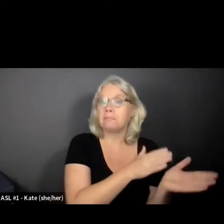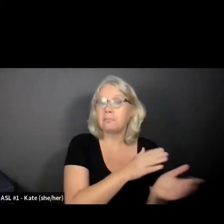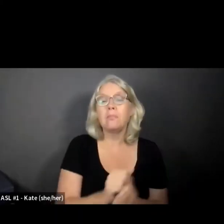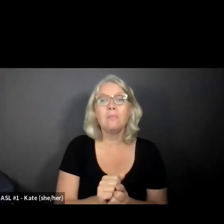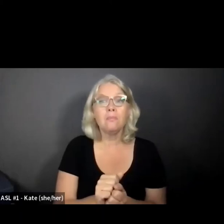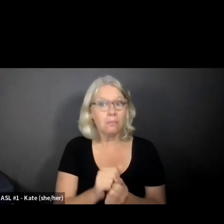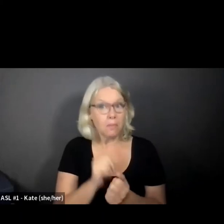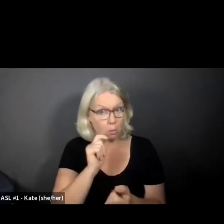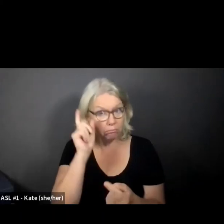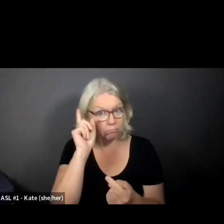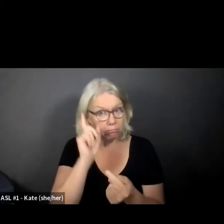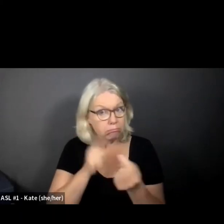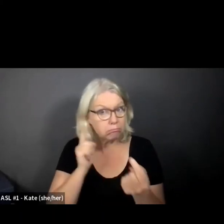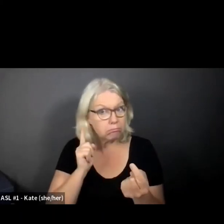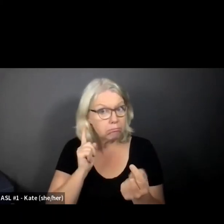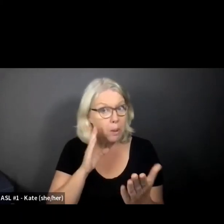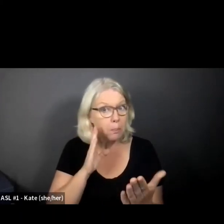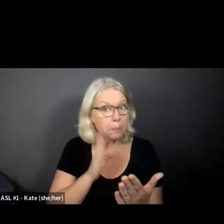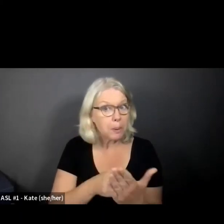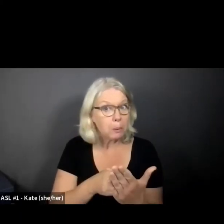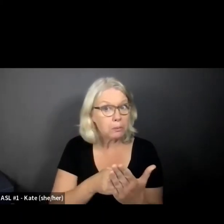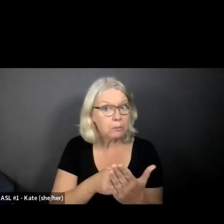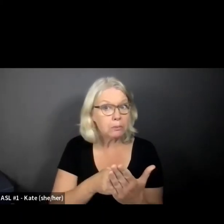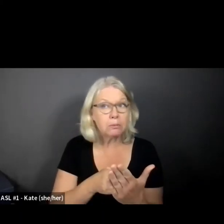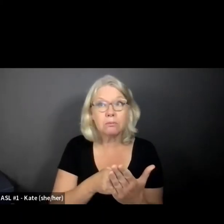ANY OPPOS >> NOTED.